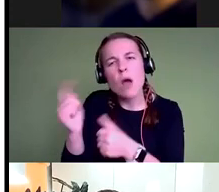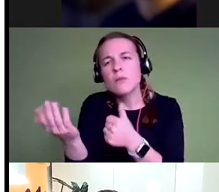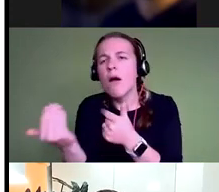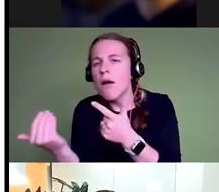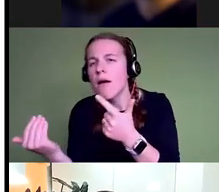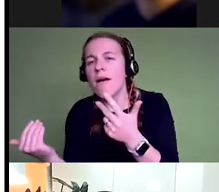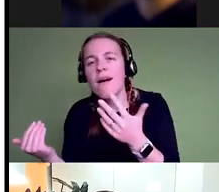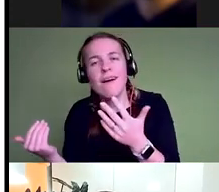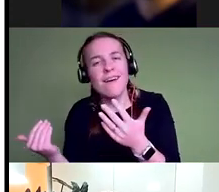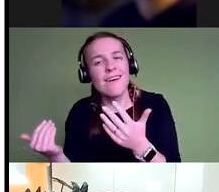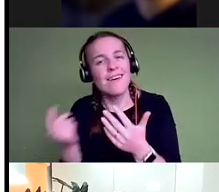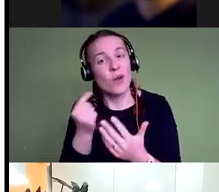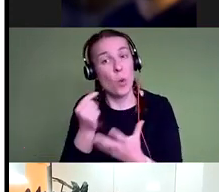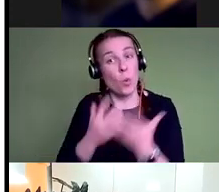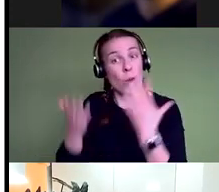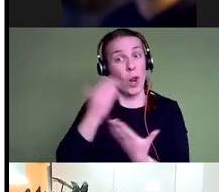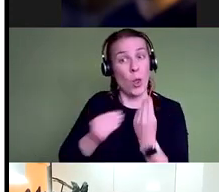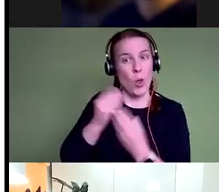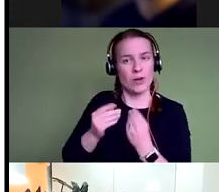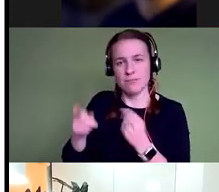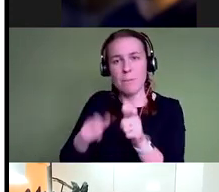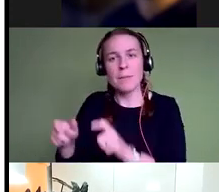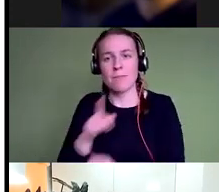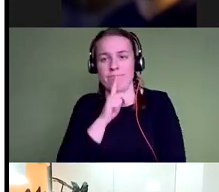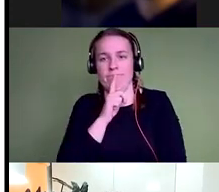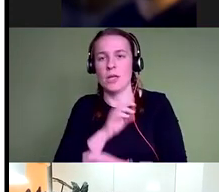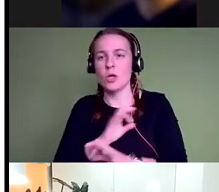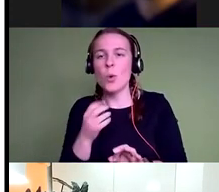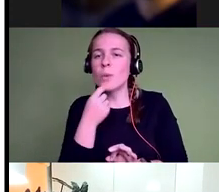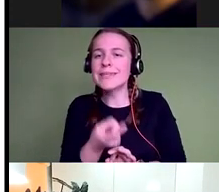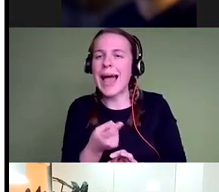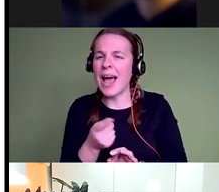without getting too personal, or even a group, without getting too personal, and how